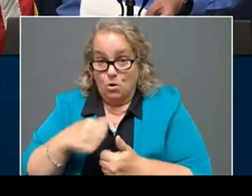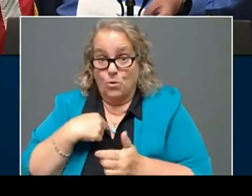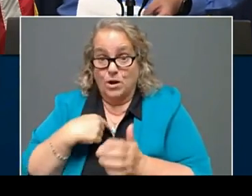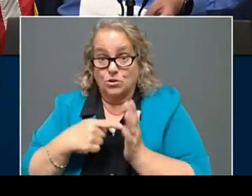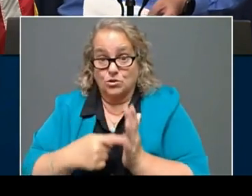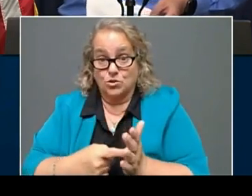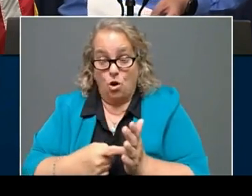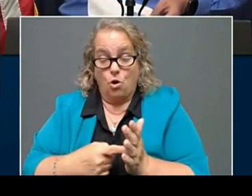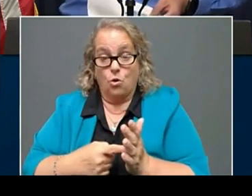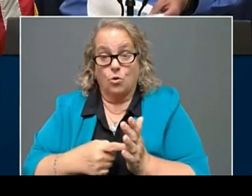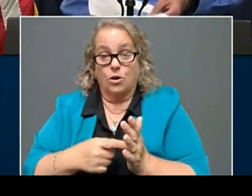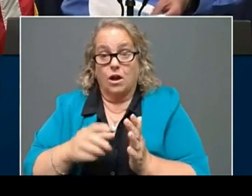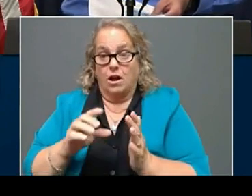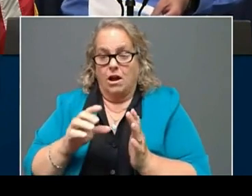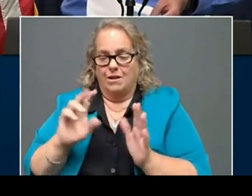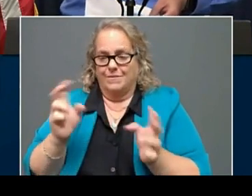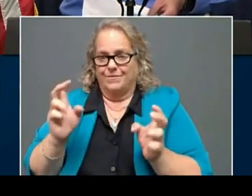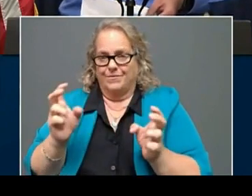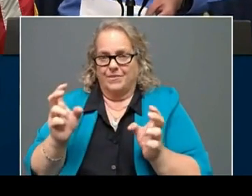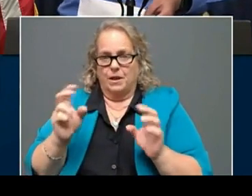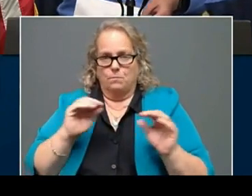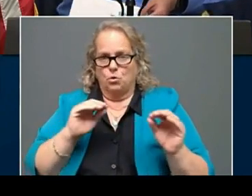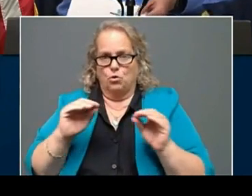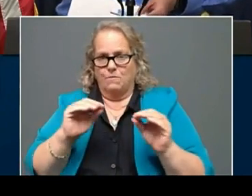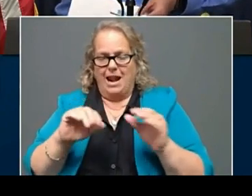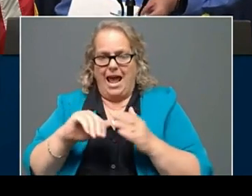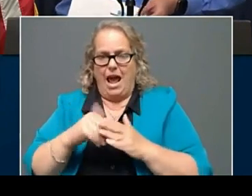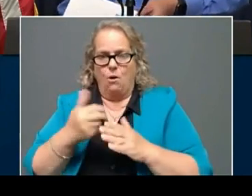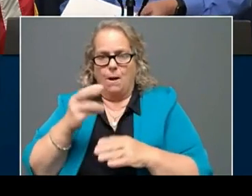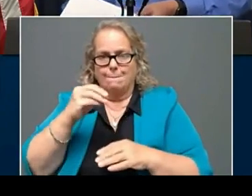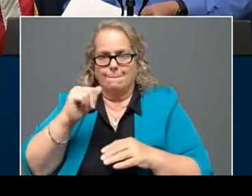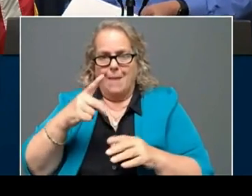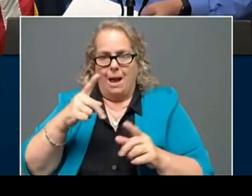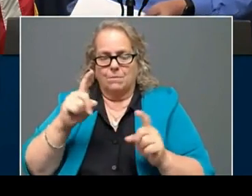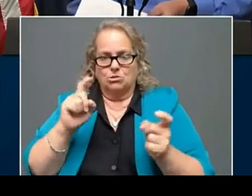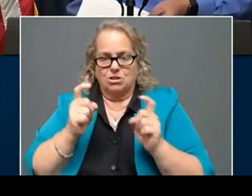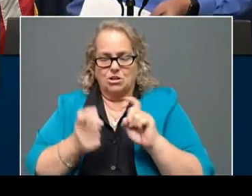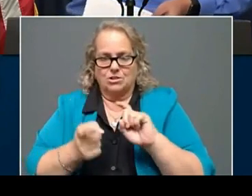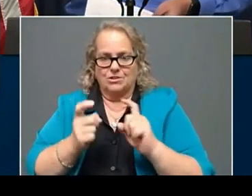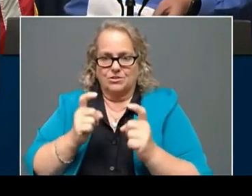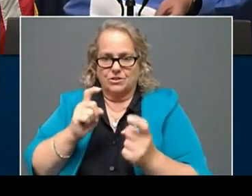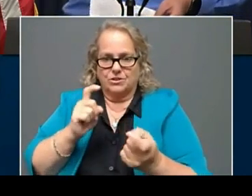period of time, how the map transitioned from from safer colors all